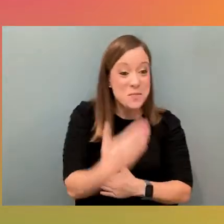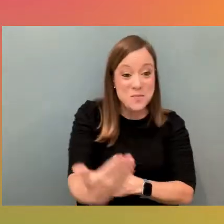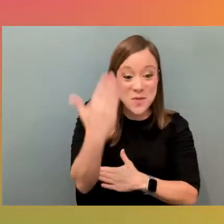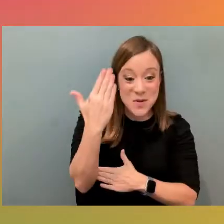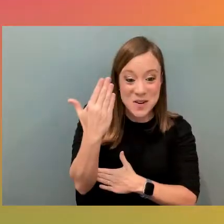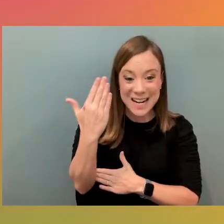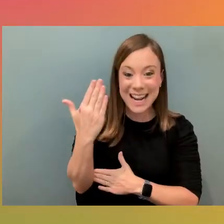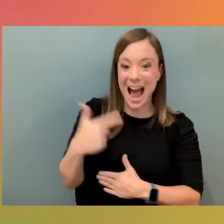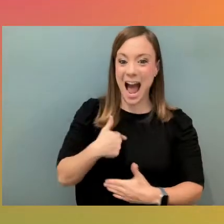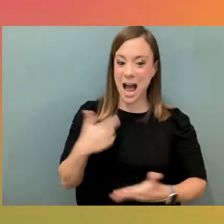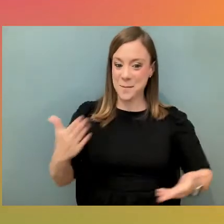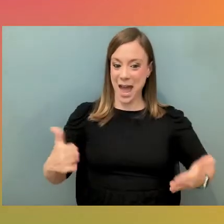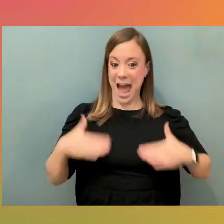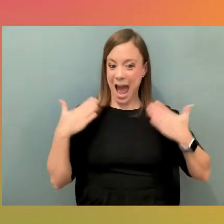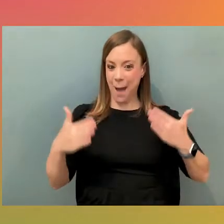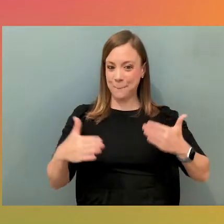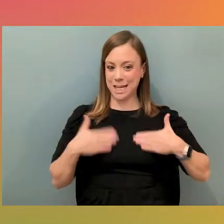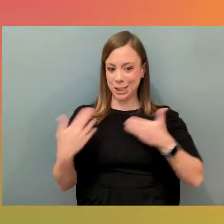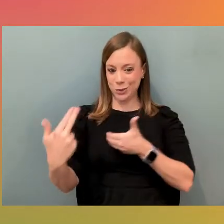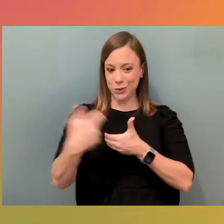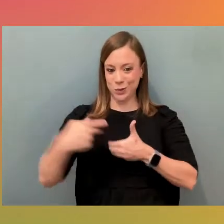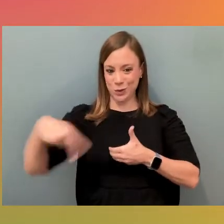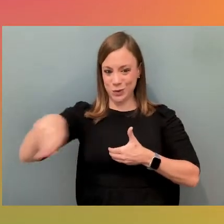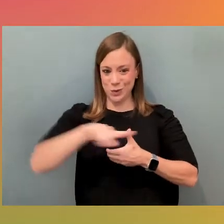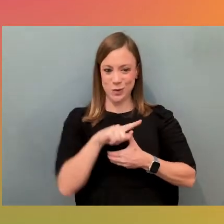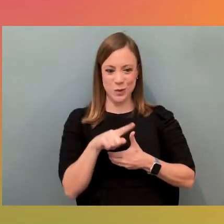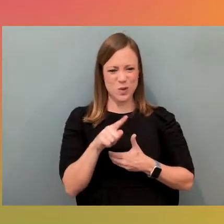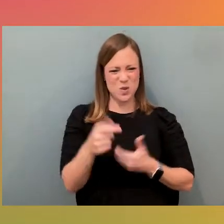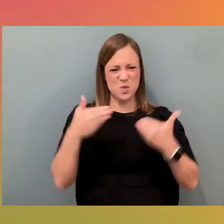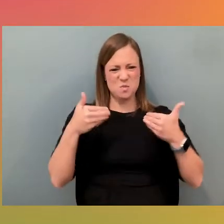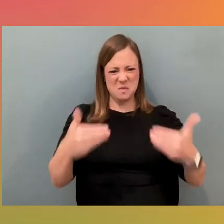THE INDIA CONSULATE. HI, GOOD MORNING. I AM SO HAPPY TO BE HERE WITH YOU ALL TODAY.